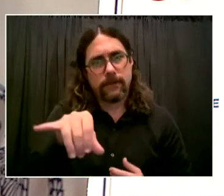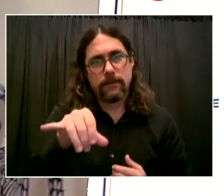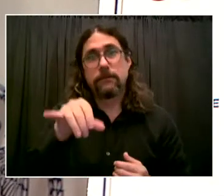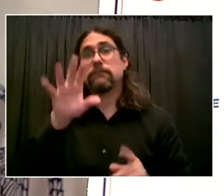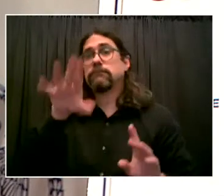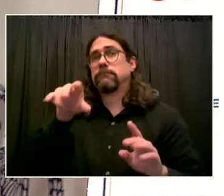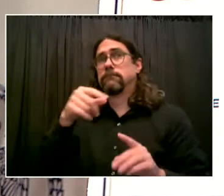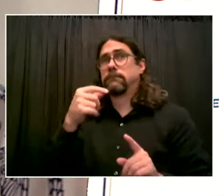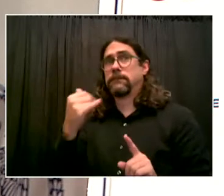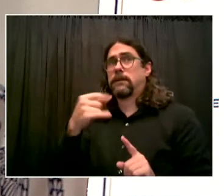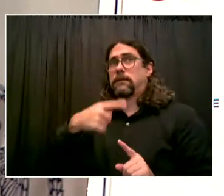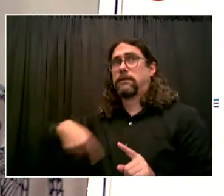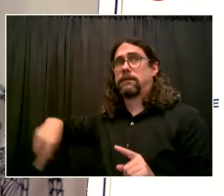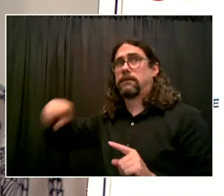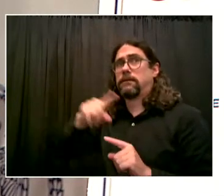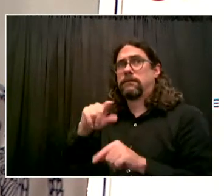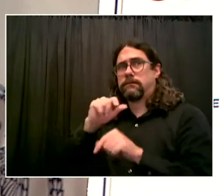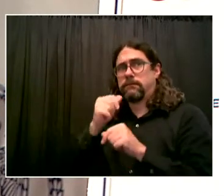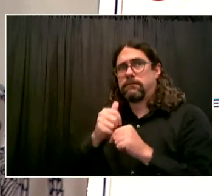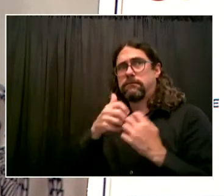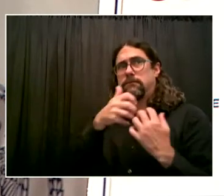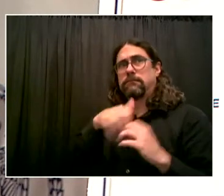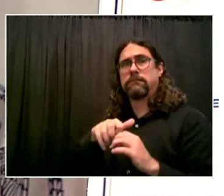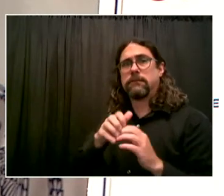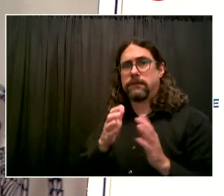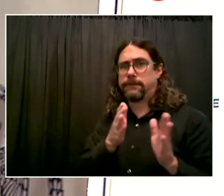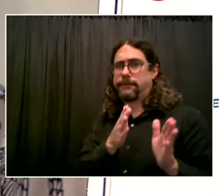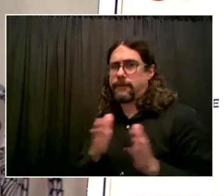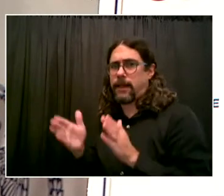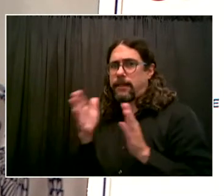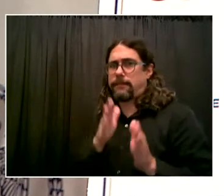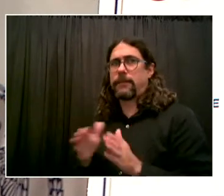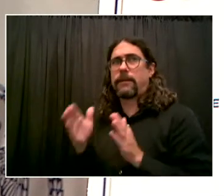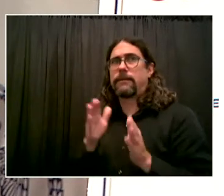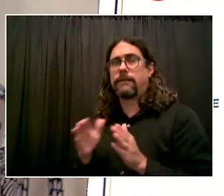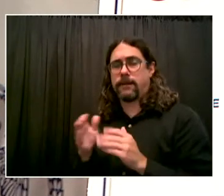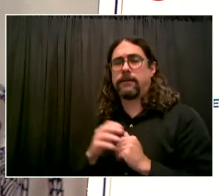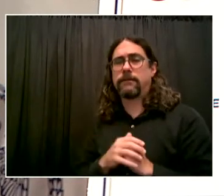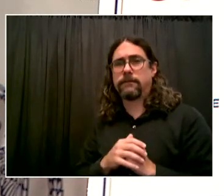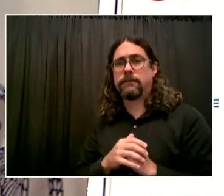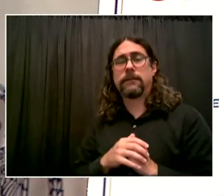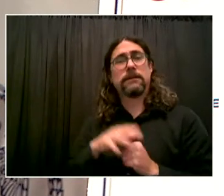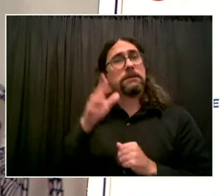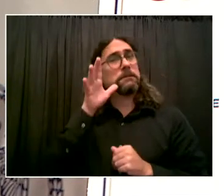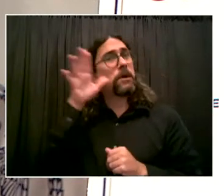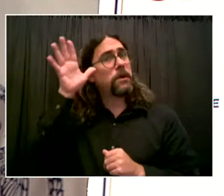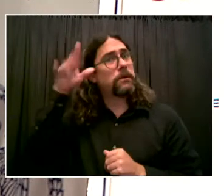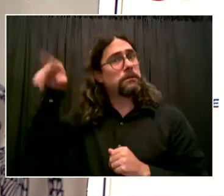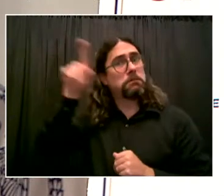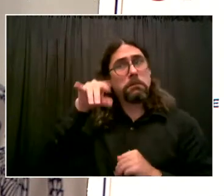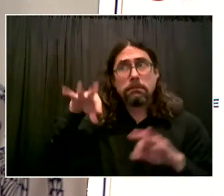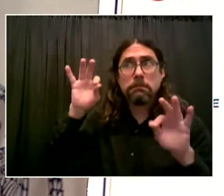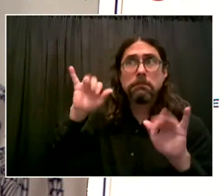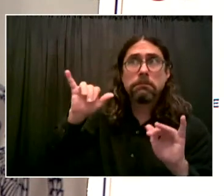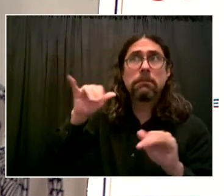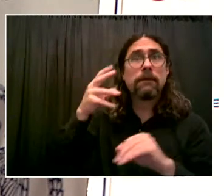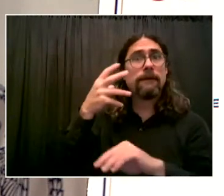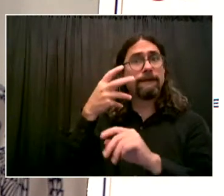LOT OF PARENTS WILL TAKE IT UN POTHEMSELVES BECAUSE THEY KNOW VACCINATION IS WIDEY L AVAILABLE AND é6C FREE TO GO AND MAKE SURE TEIHR